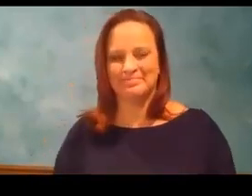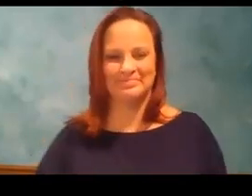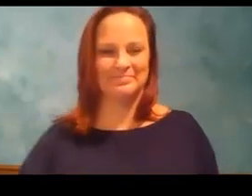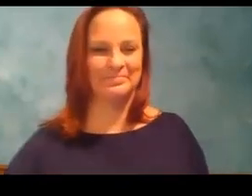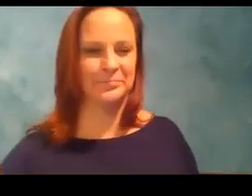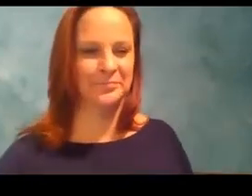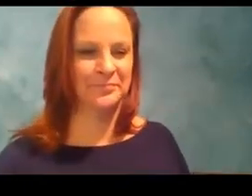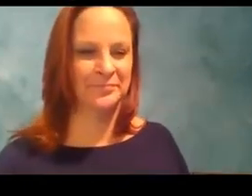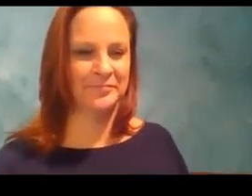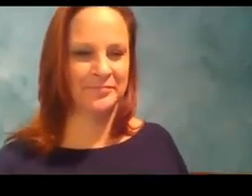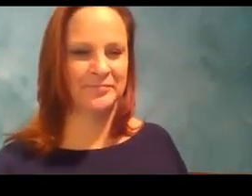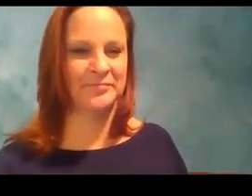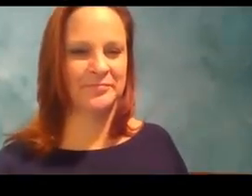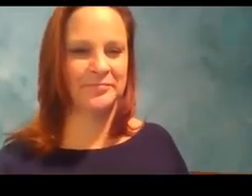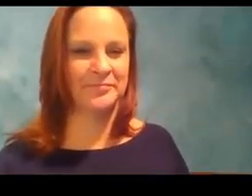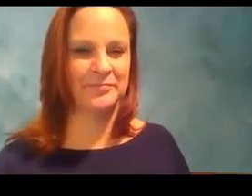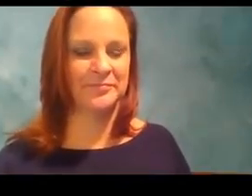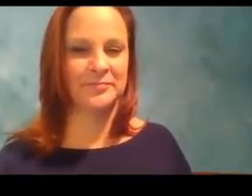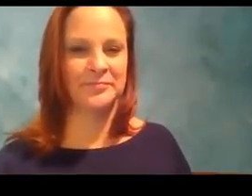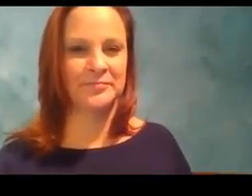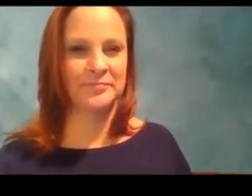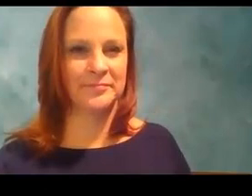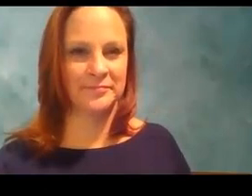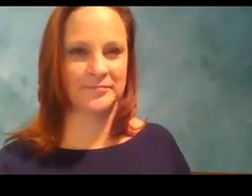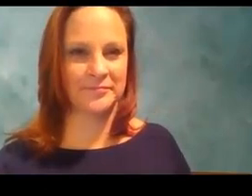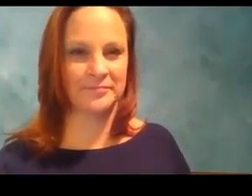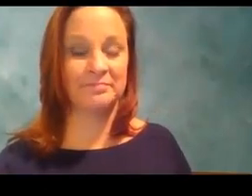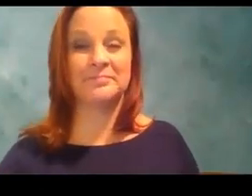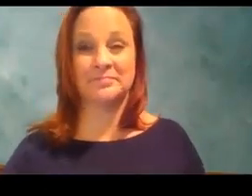There are only four. Let me show you: